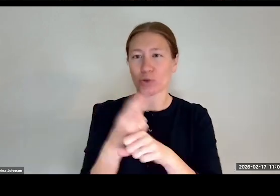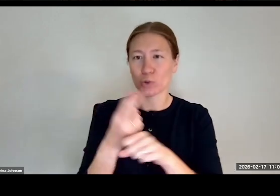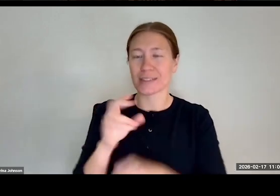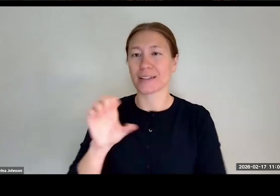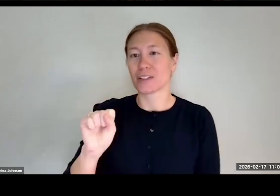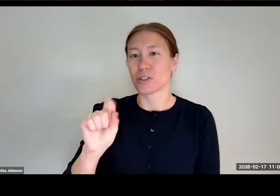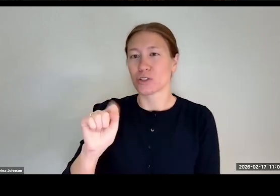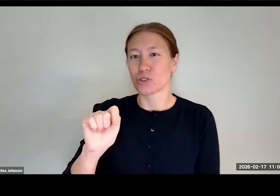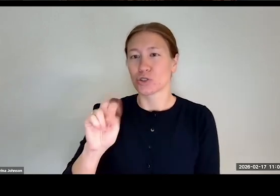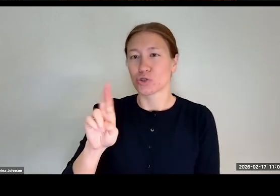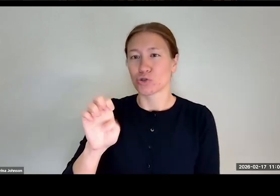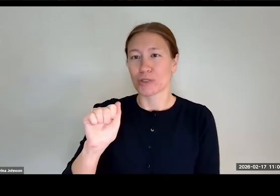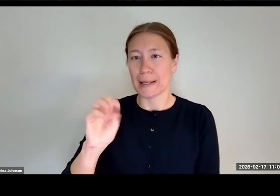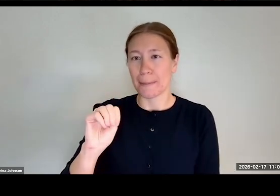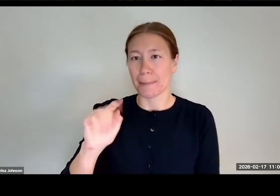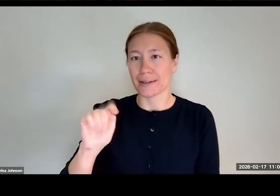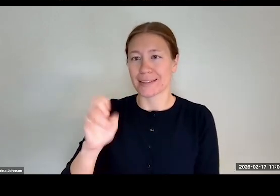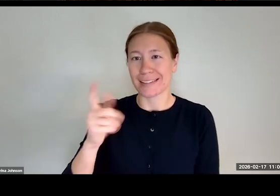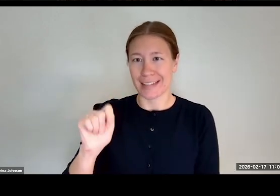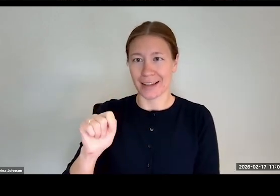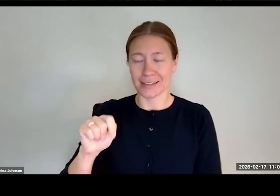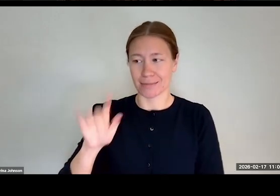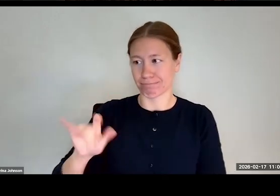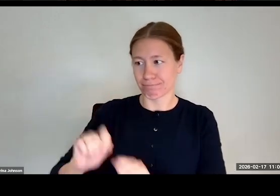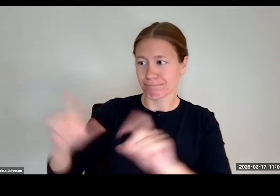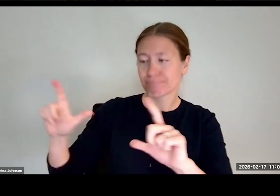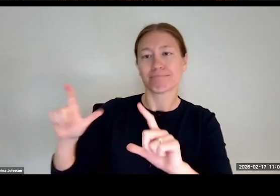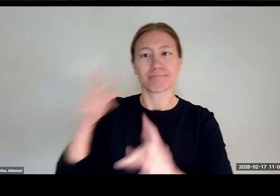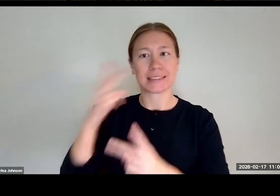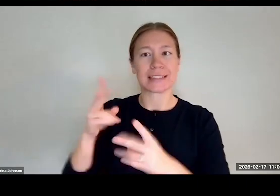and view them in a separate window. Today's workshop is being recorded